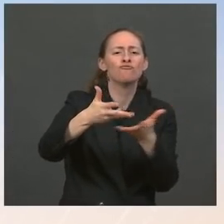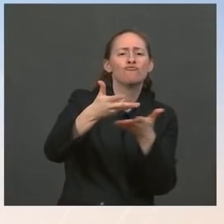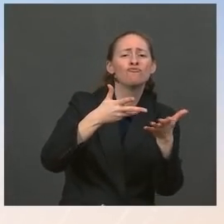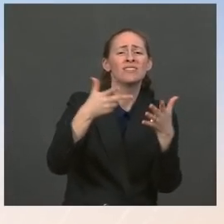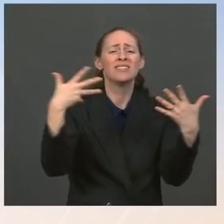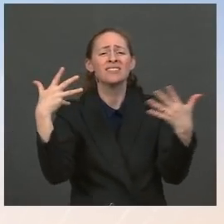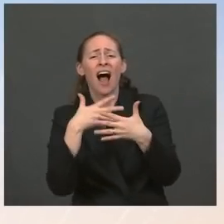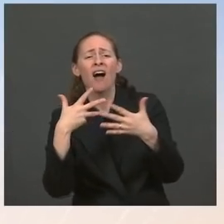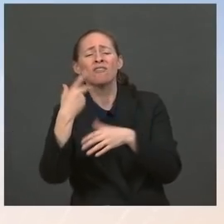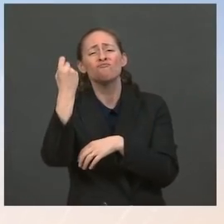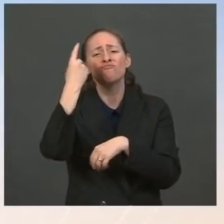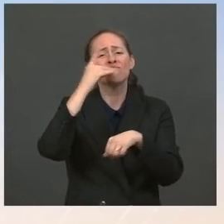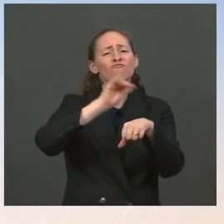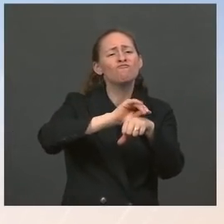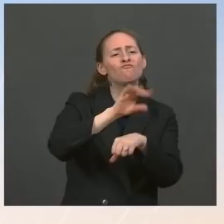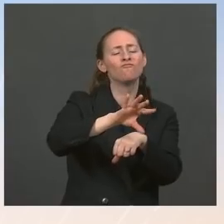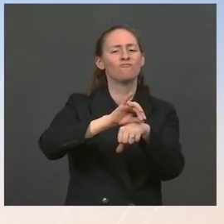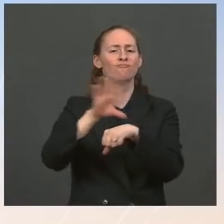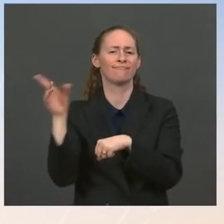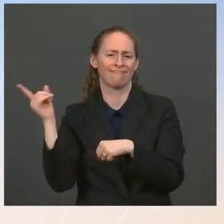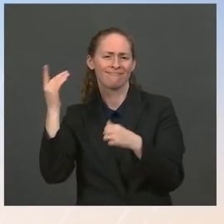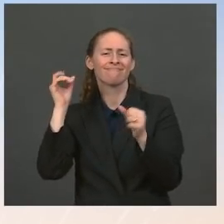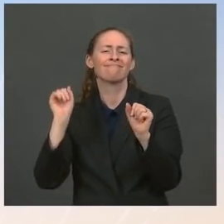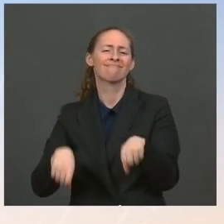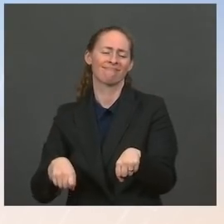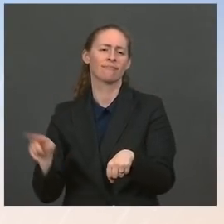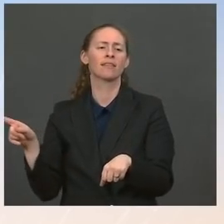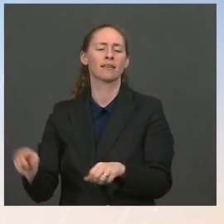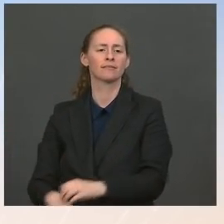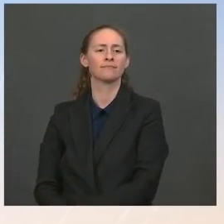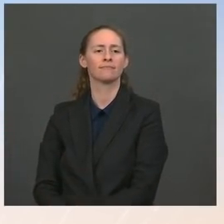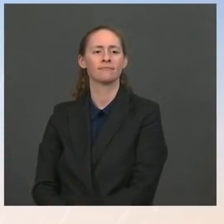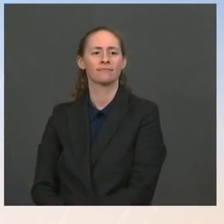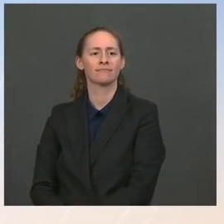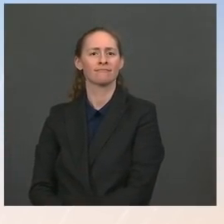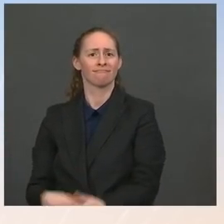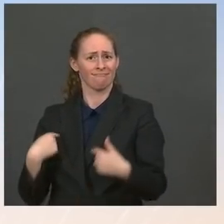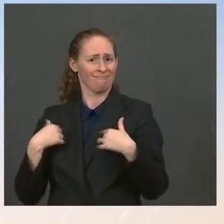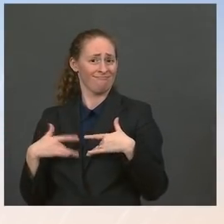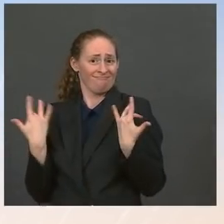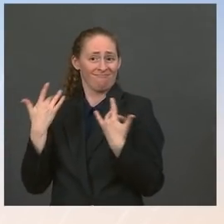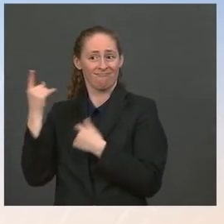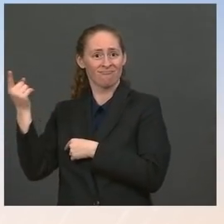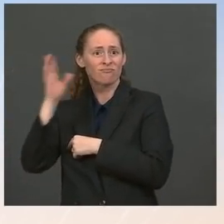you know, who are getting vaccinated. And so, we're happy to see her out there. She'll be out there more.